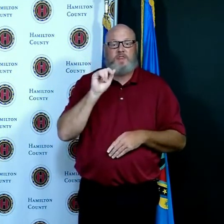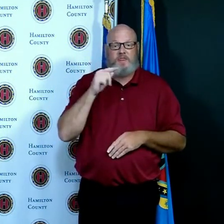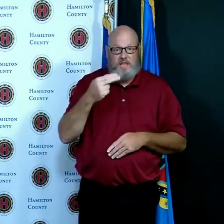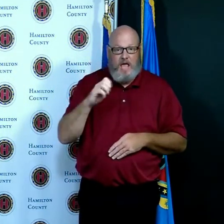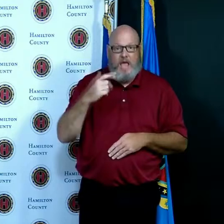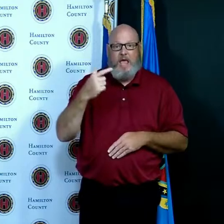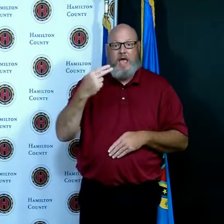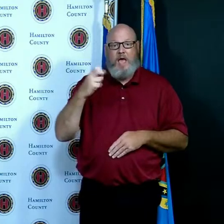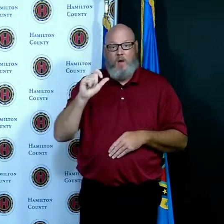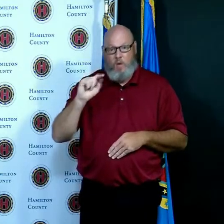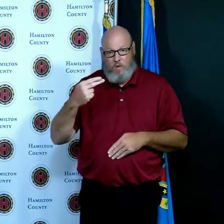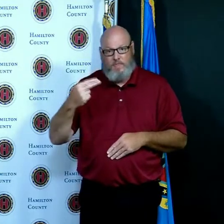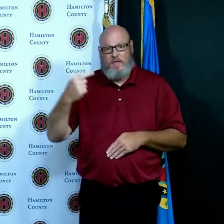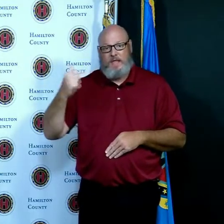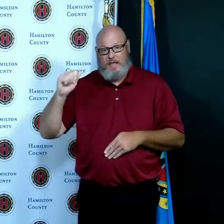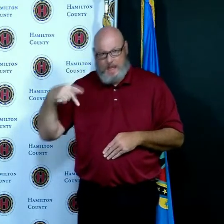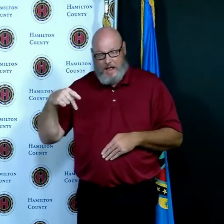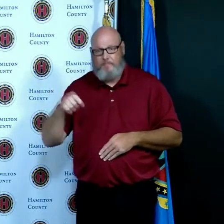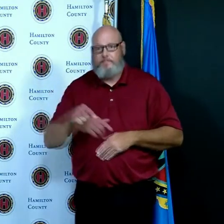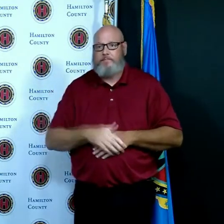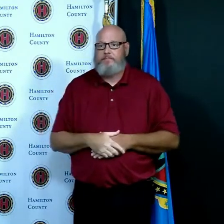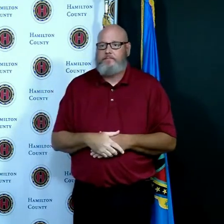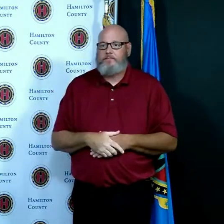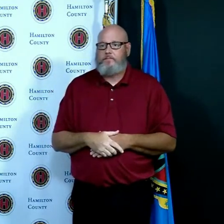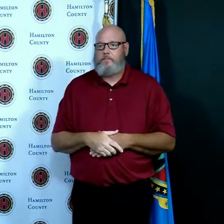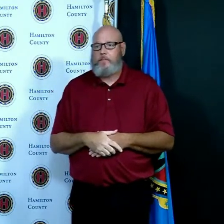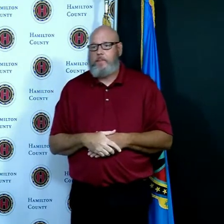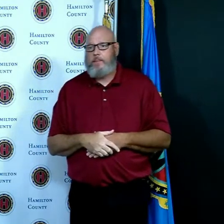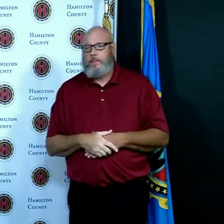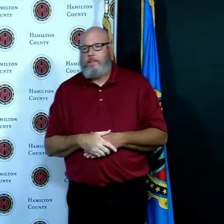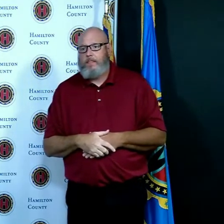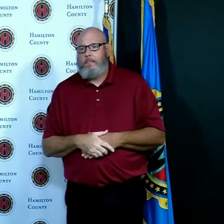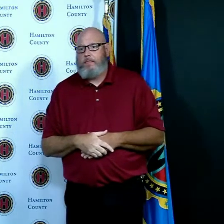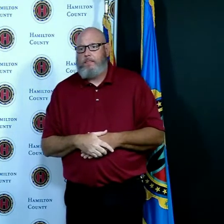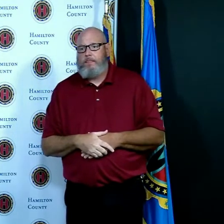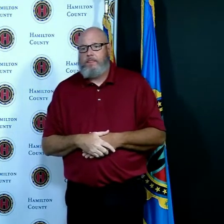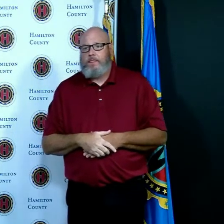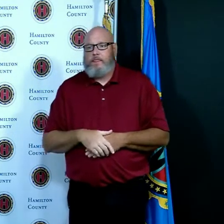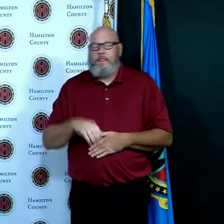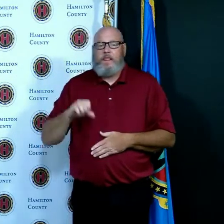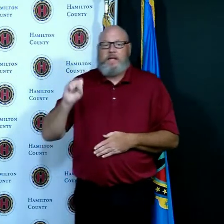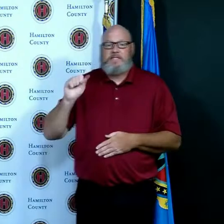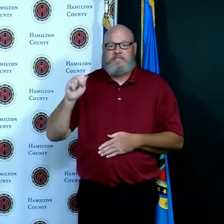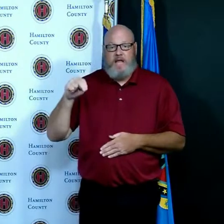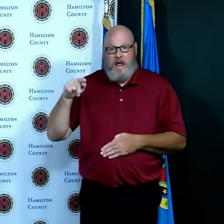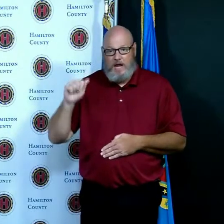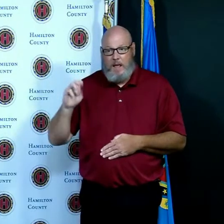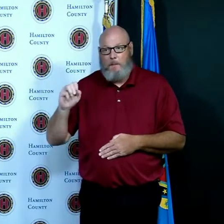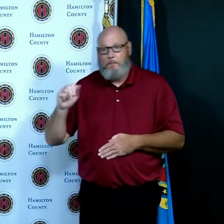we have Santa Maria over on the west side talking to the Latinx community in Hamilton County and all of their partners and so it's